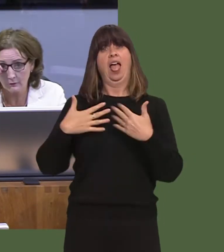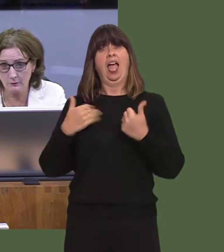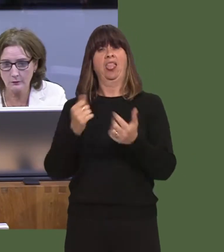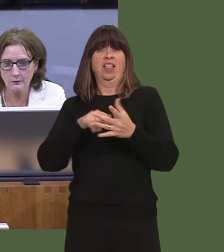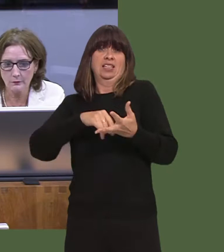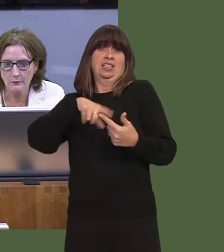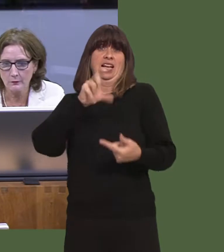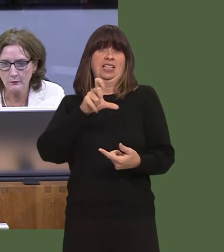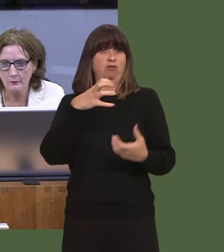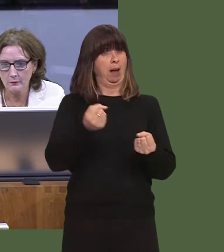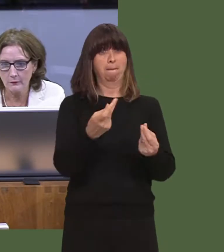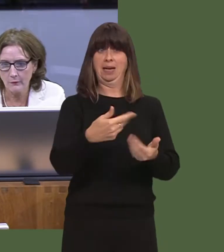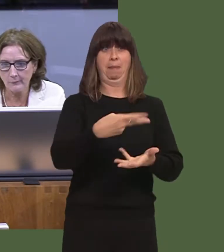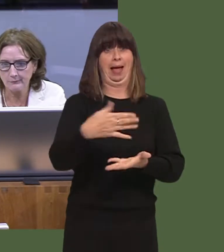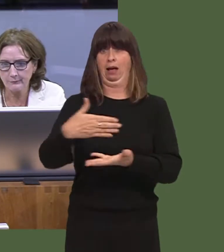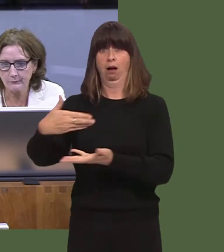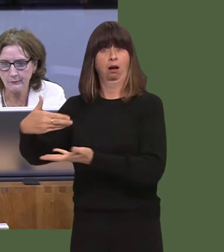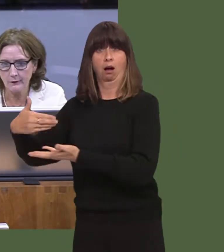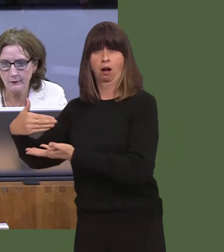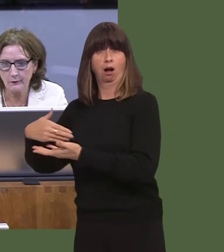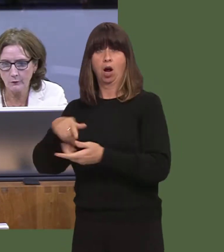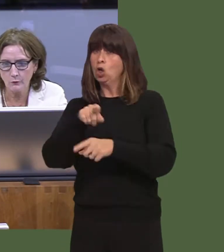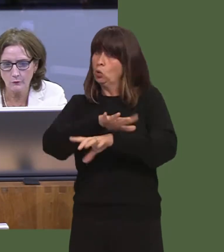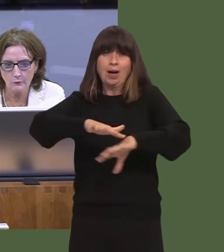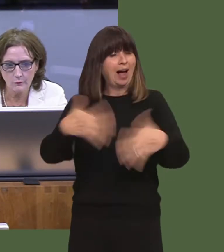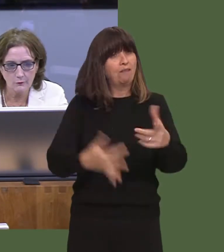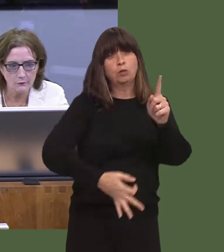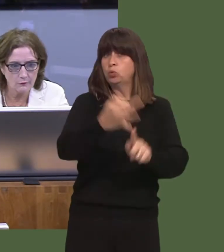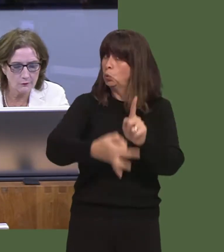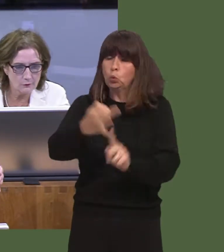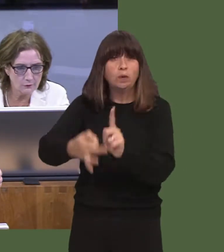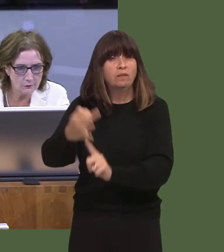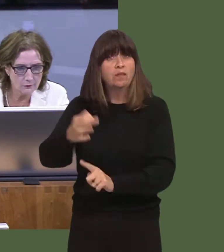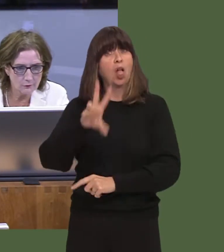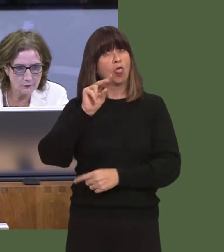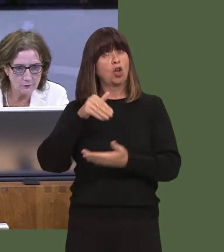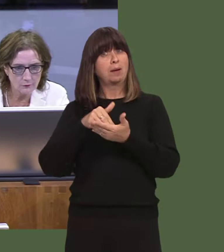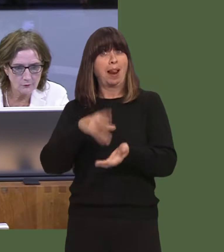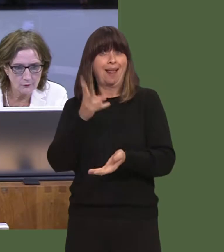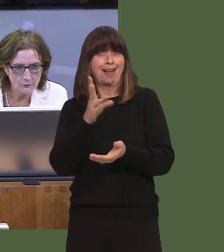for Health and Social Services, to achieve those reductions in those key areas; another £30 million this year.